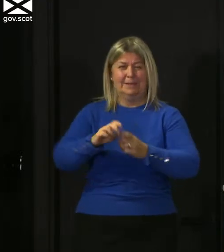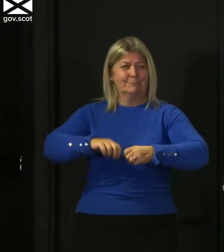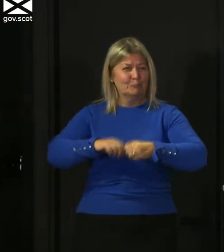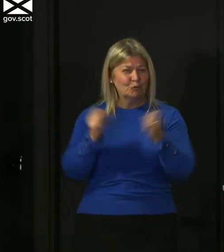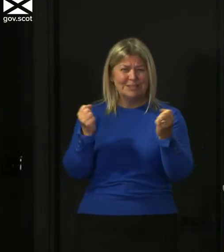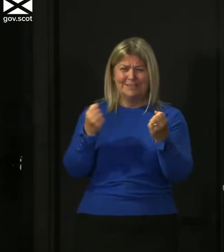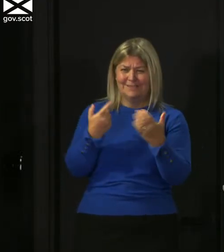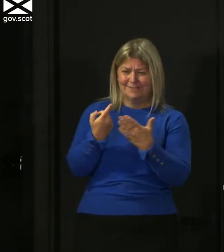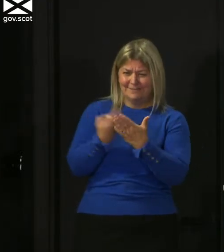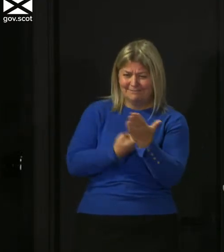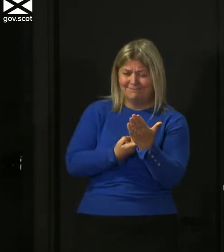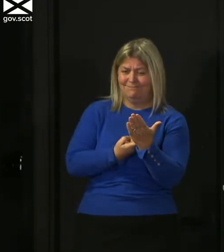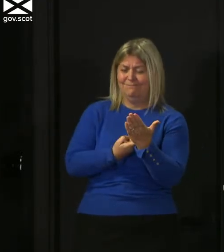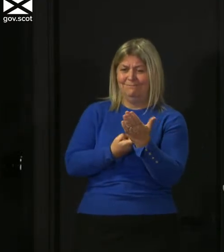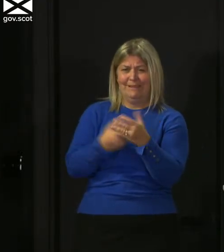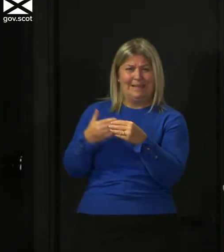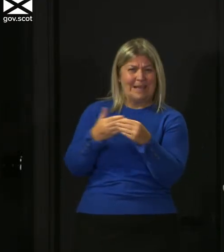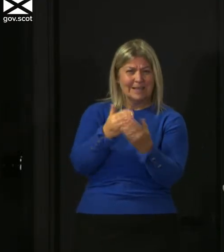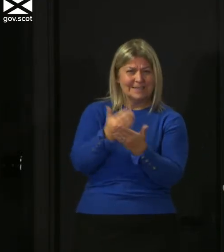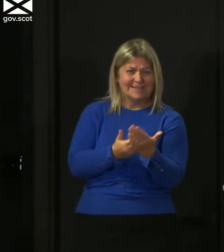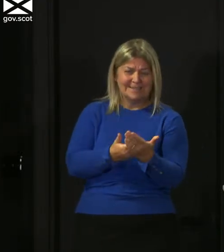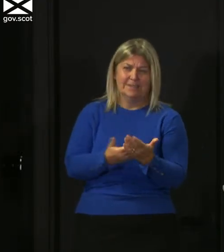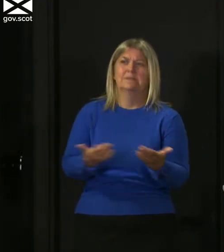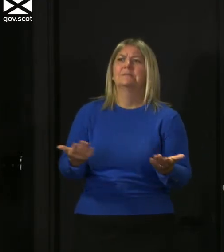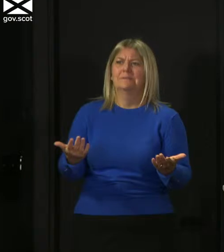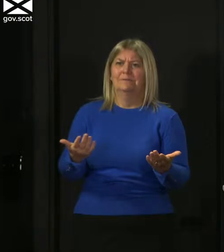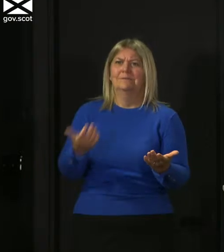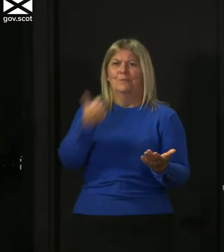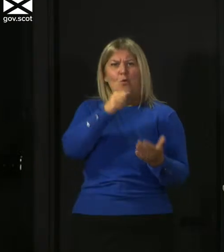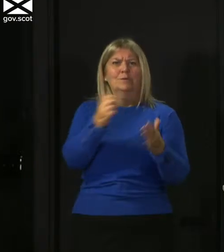there is a danger that it undermining the public health message. For me right now, there is nothing